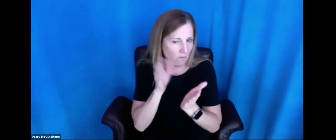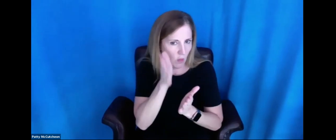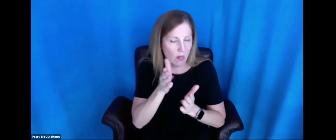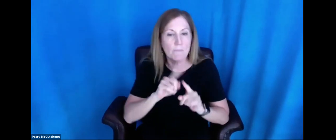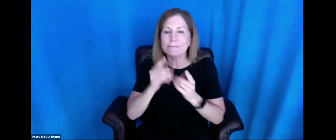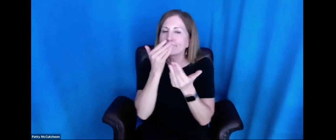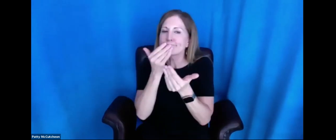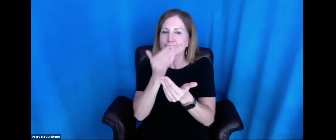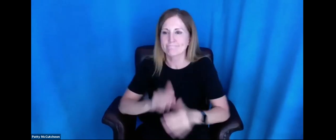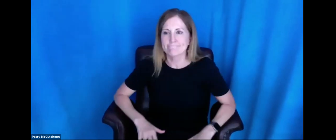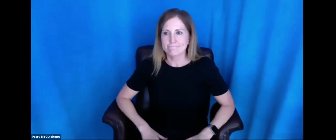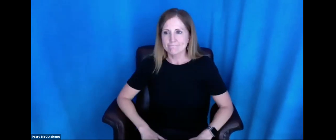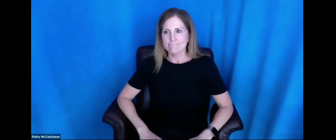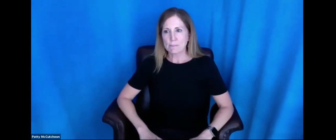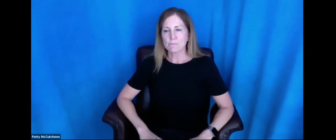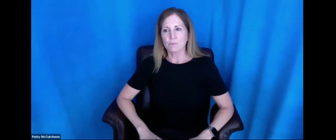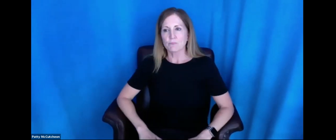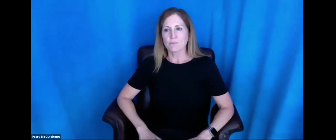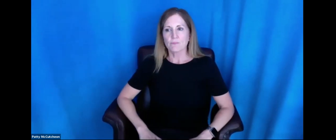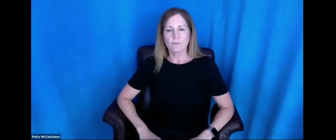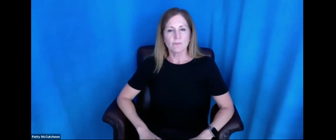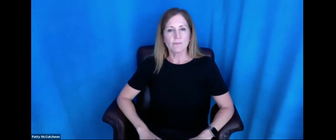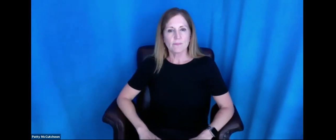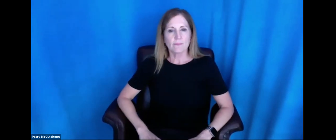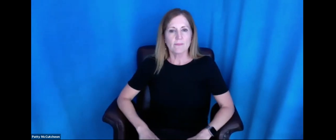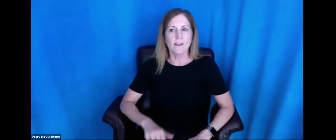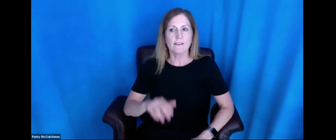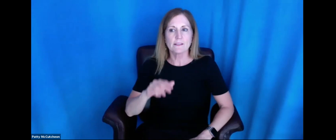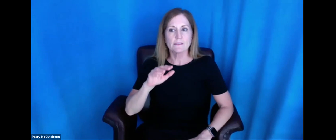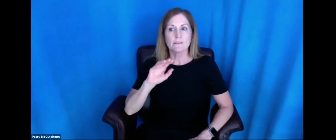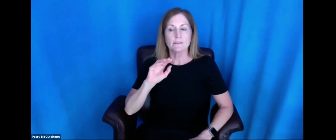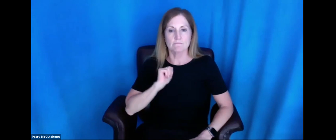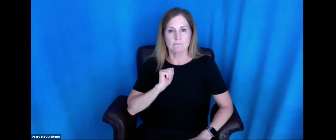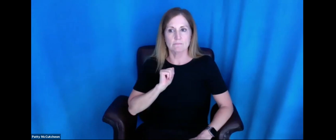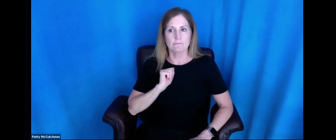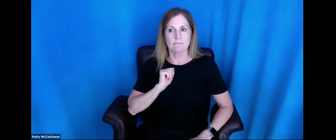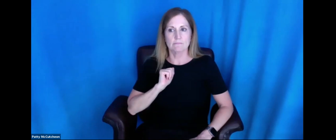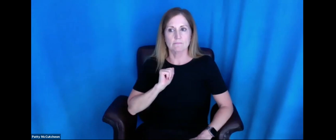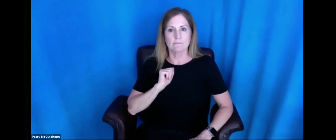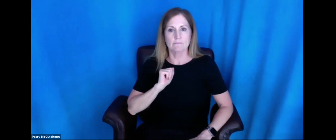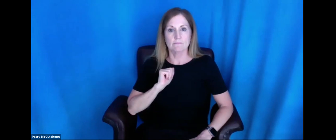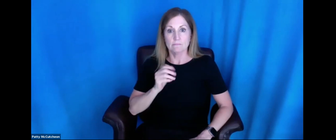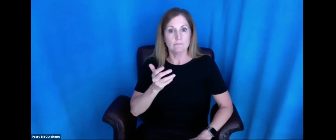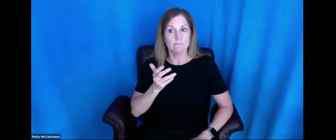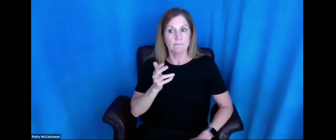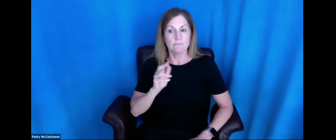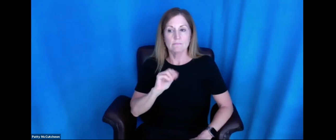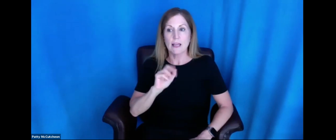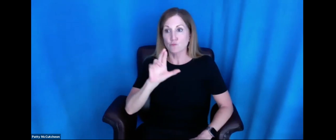Michael Wall: I'd like to thank -- And Rita's got her hand up again.